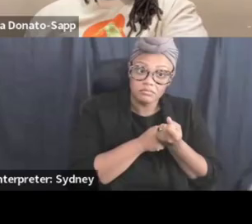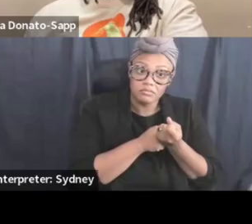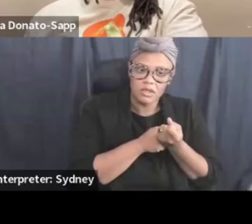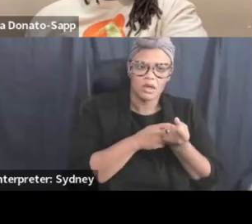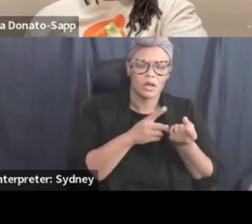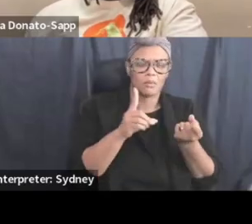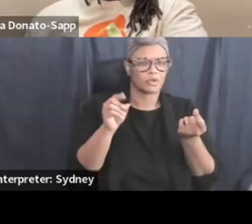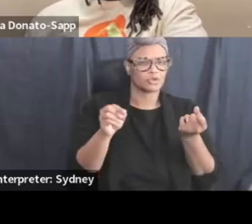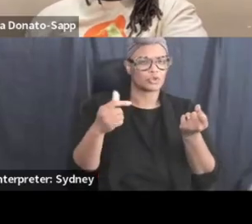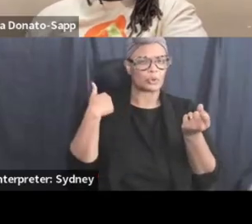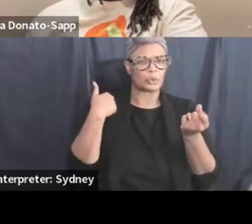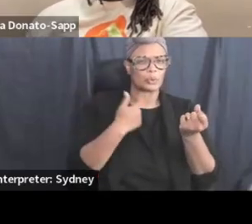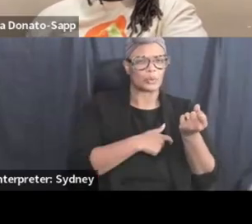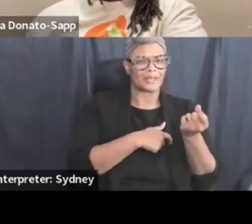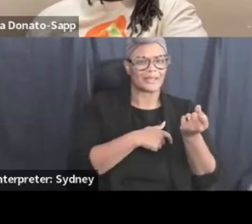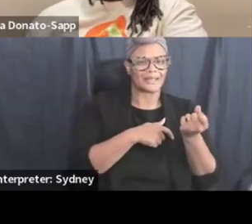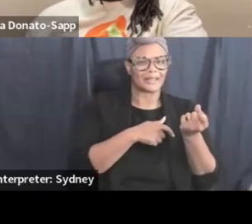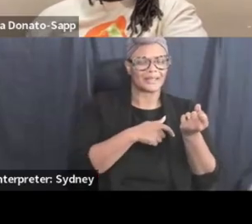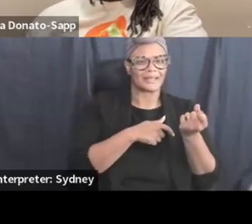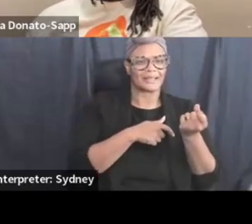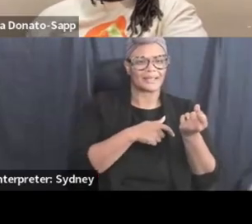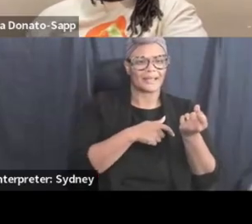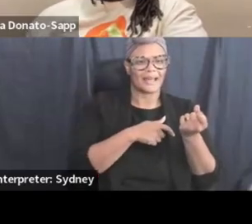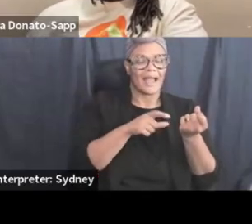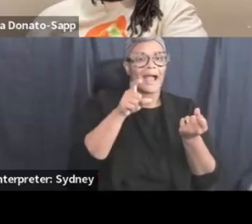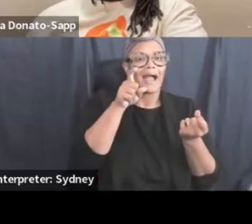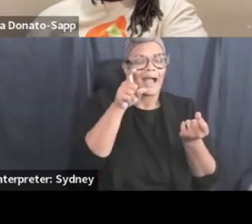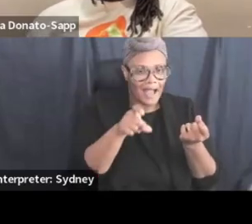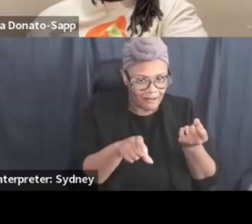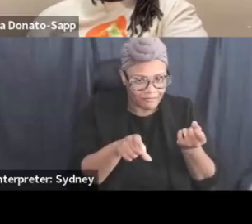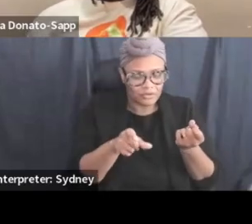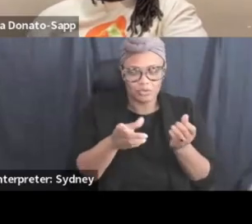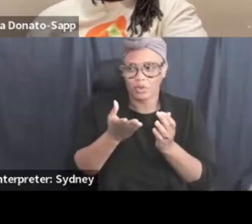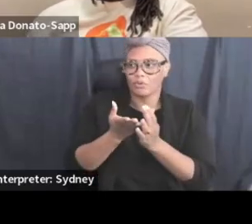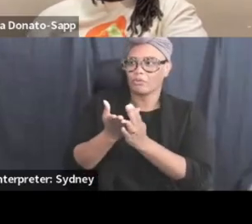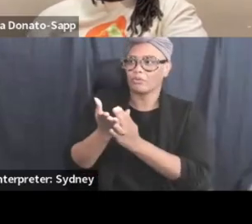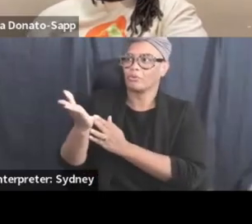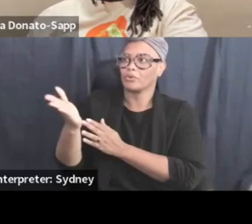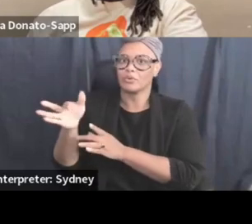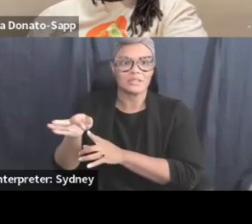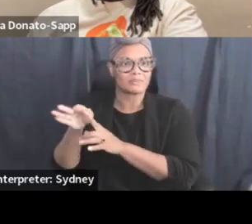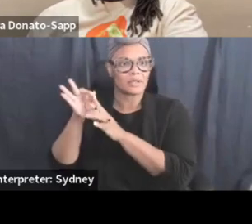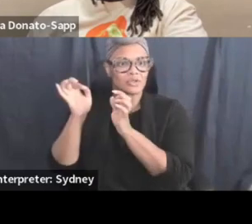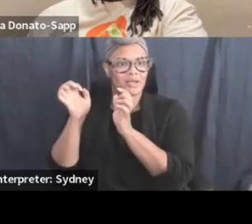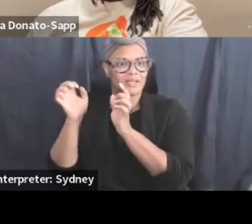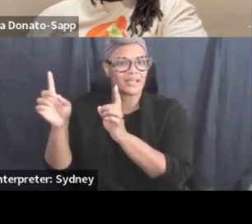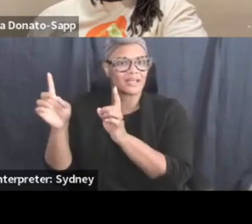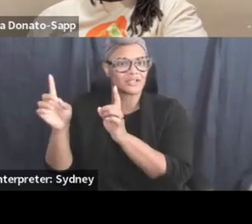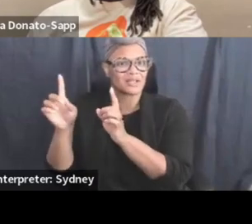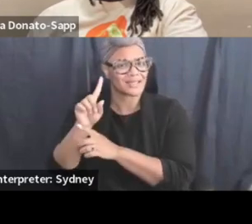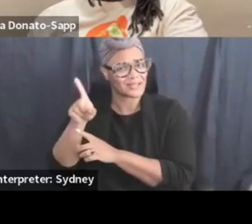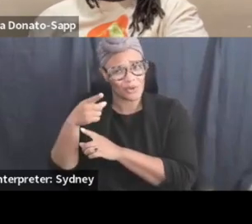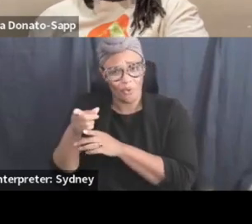be the only way to get it is through special ed. So, we don't trust that process. And so,